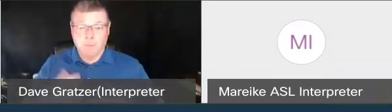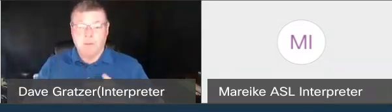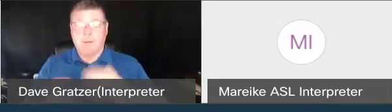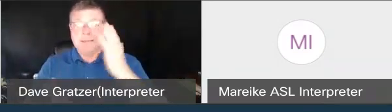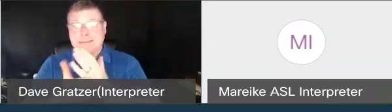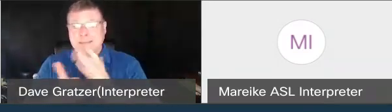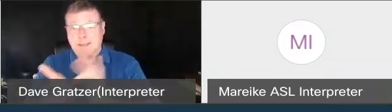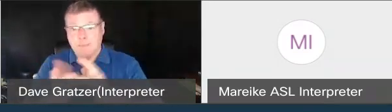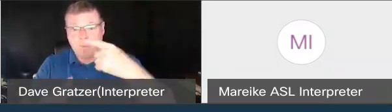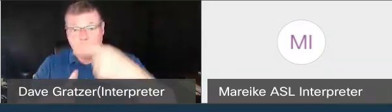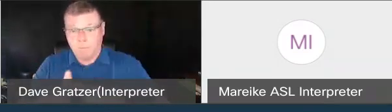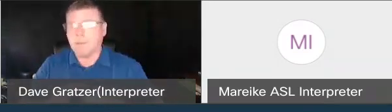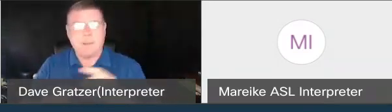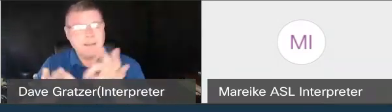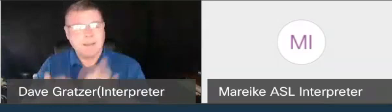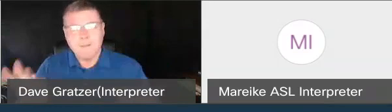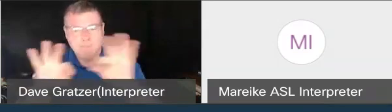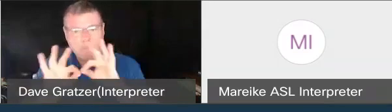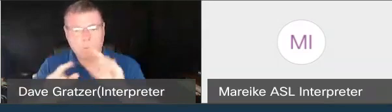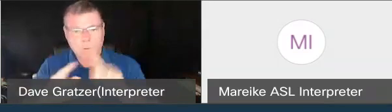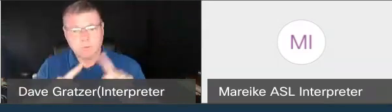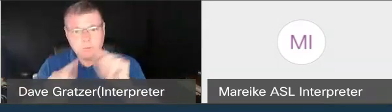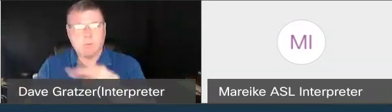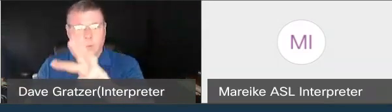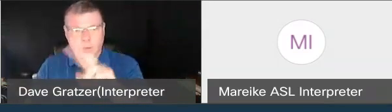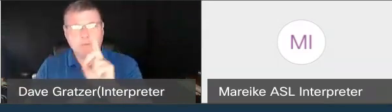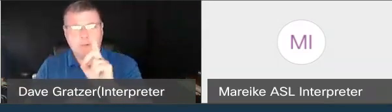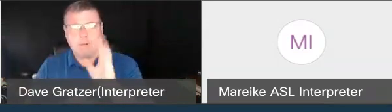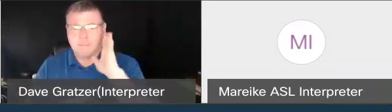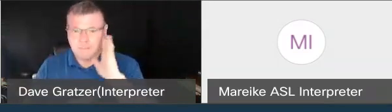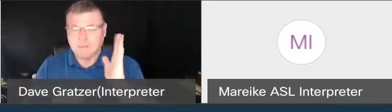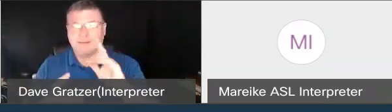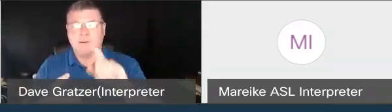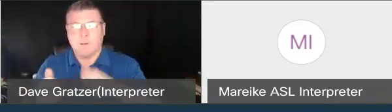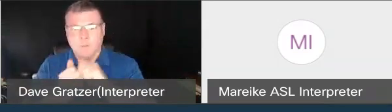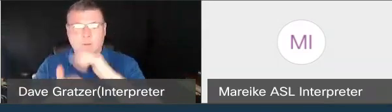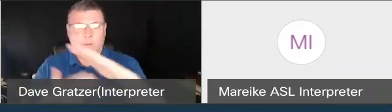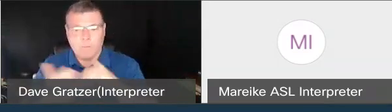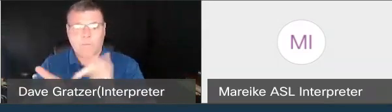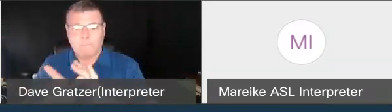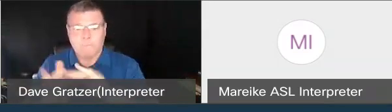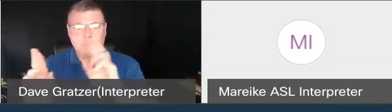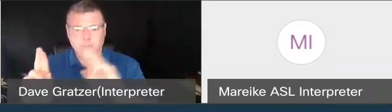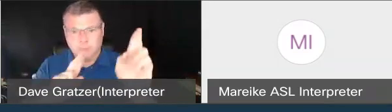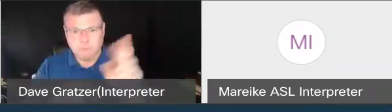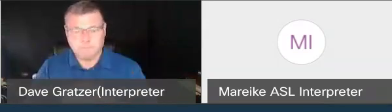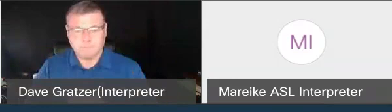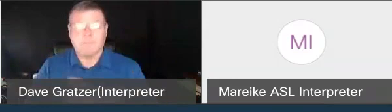it's obviously very important to arrive in a withdrawal management bed with all your medicines, uh, ready to go, and your diabetes, too.